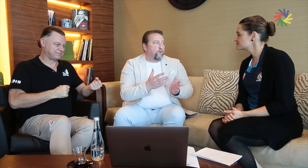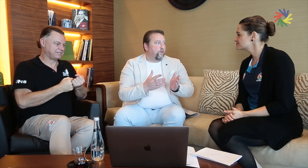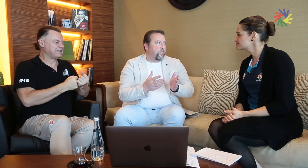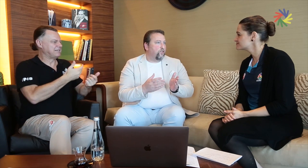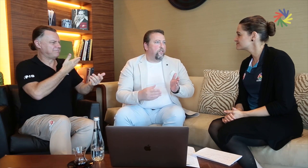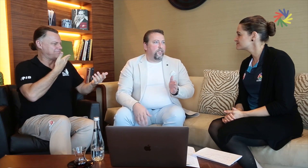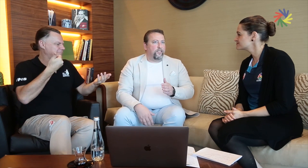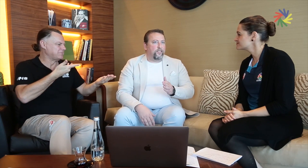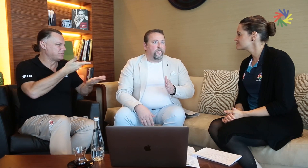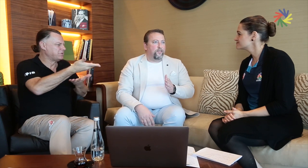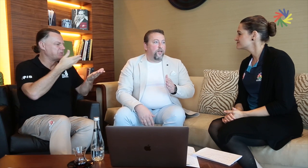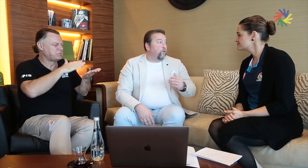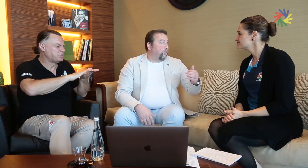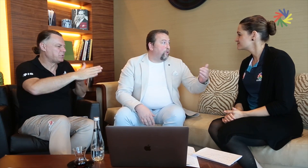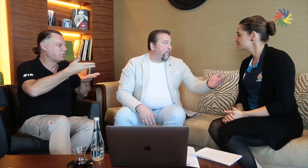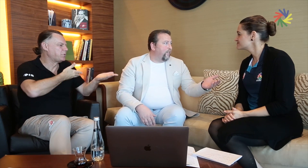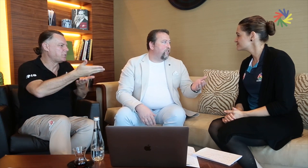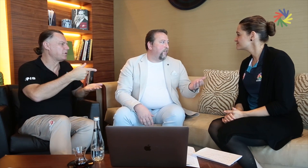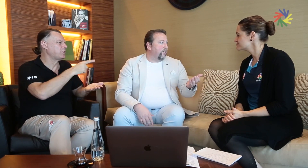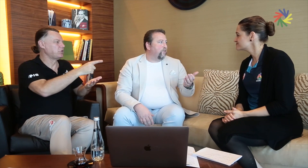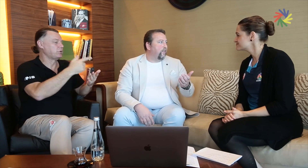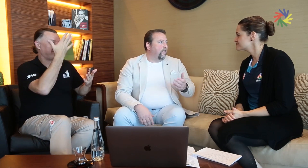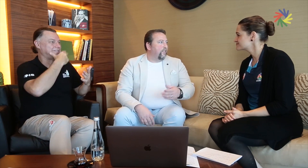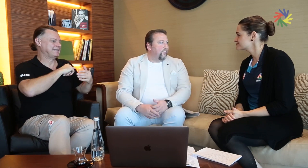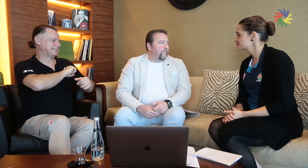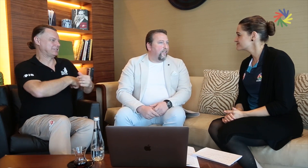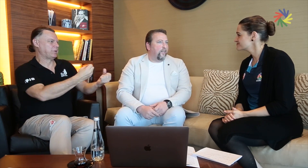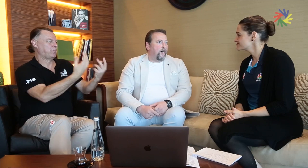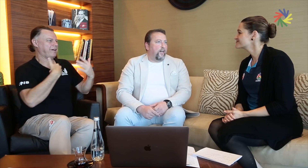Your positive comments are very helpful.